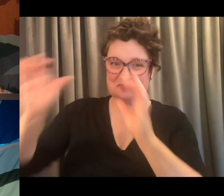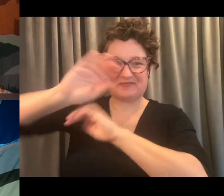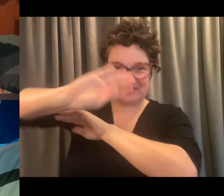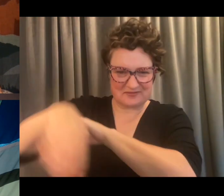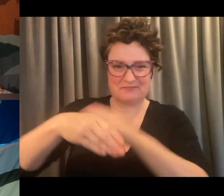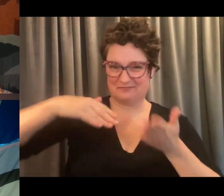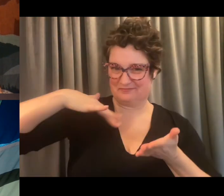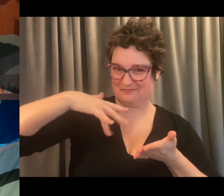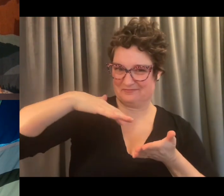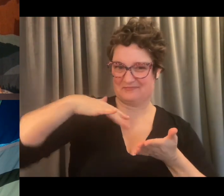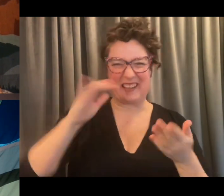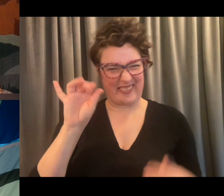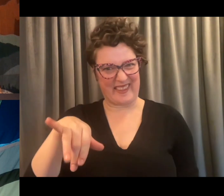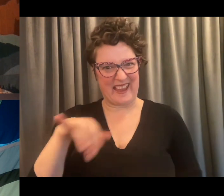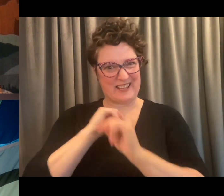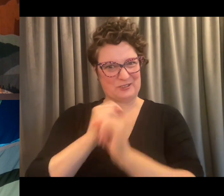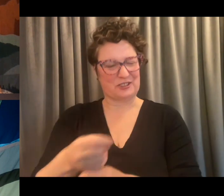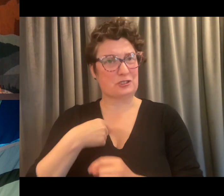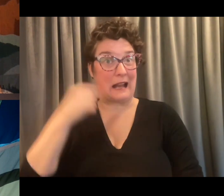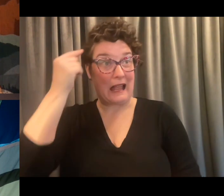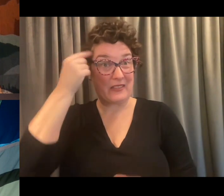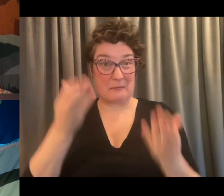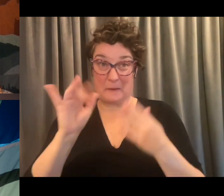so I think it might have been the first time I ever really observed